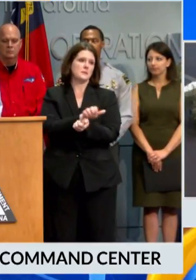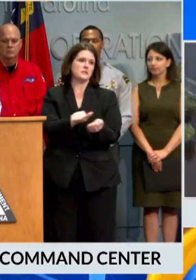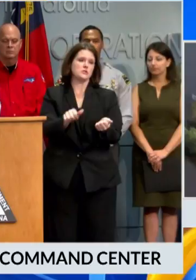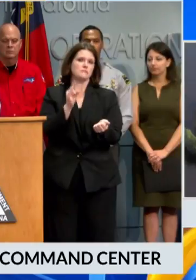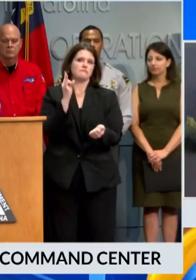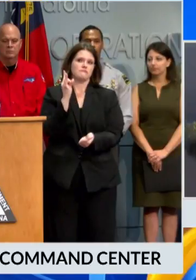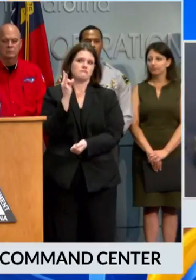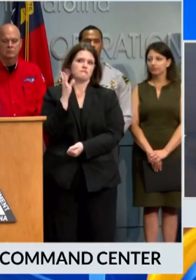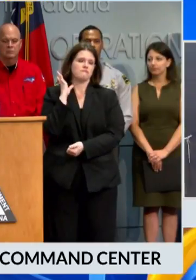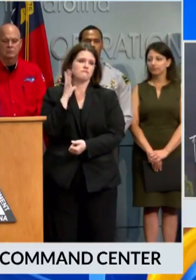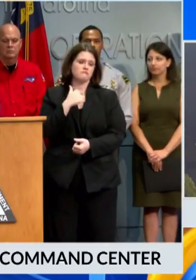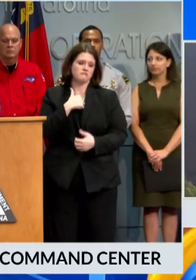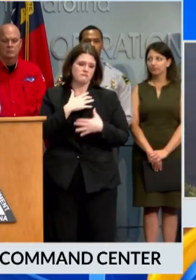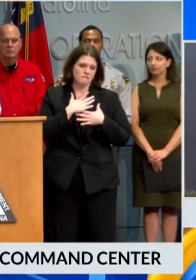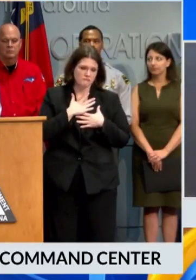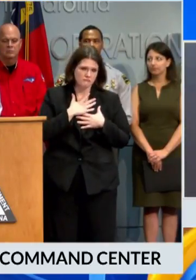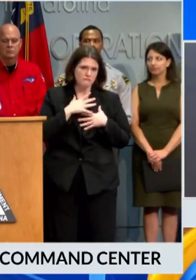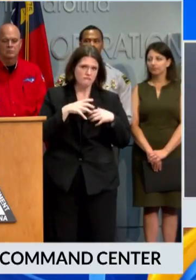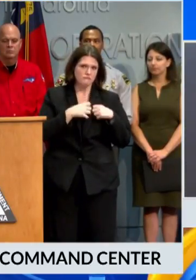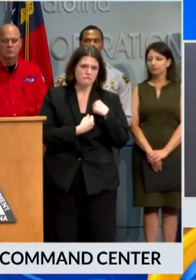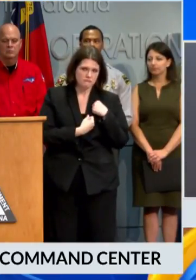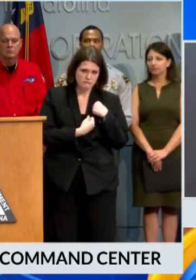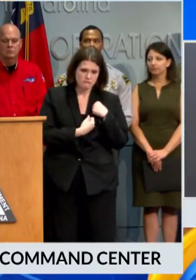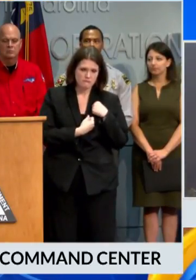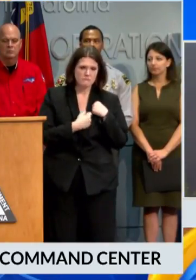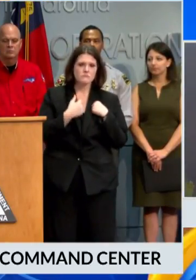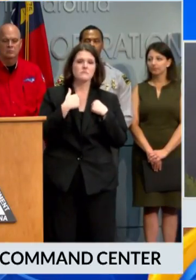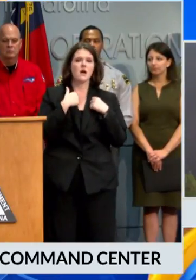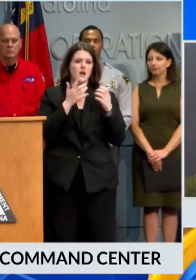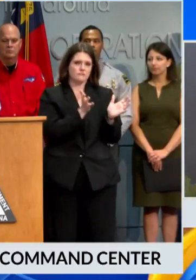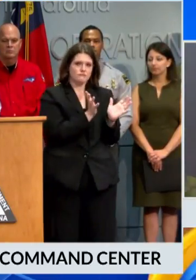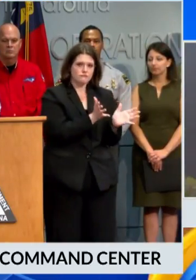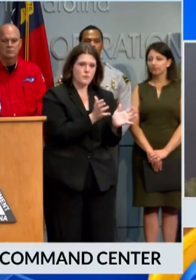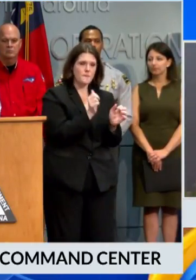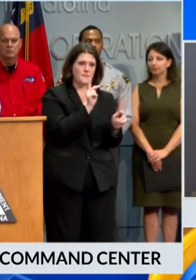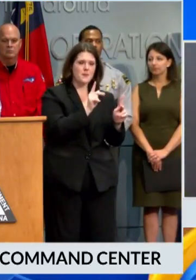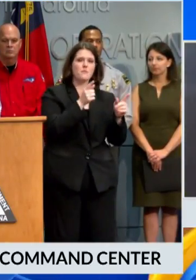YOU TO HELP YOU. I WAS IN NEW BRITAIN YESTERDAY,